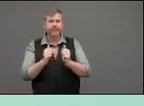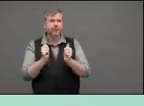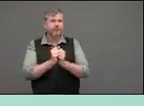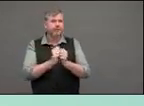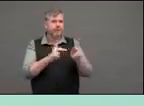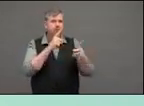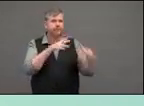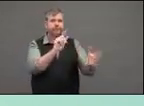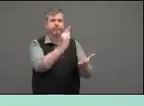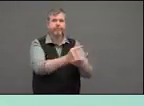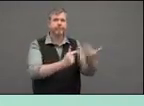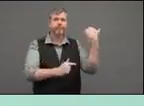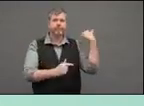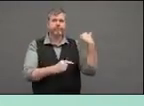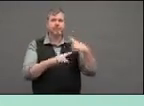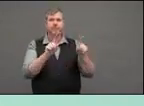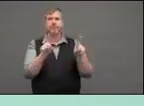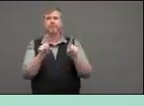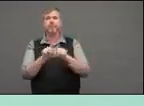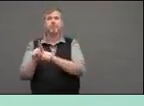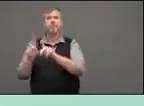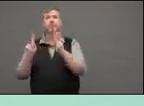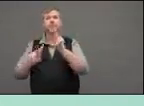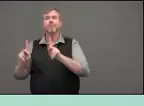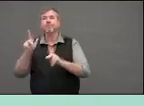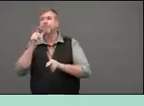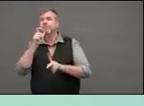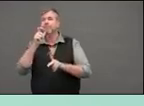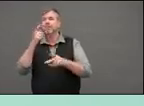actually lost their job as a result of COVID-19.